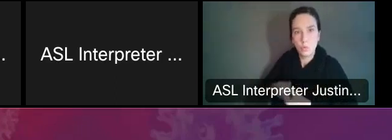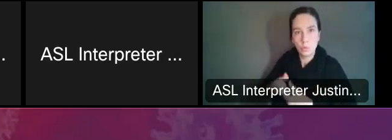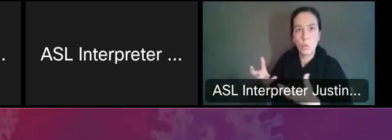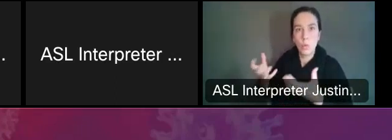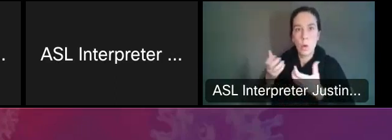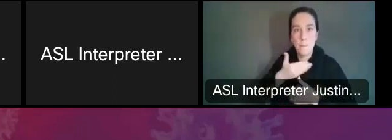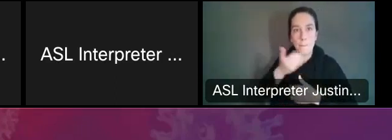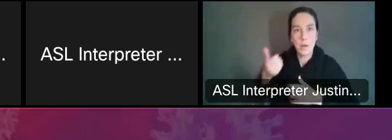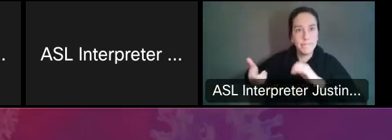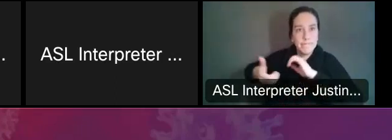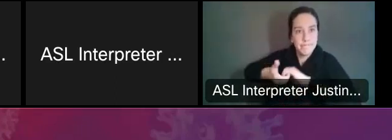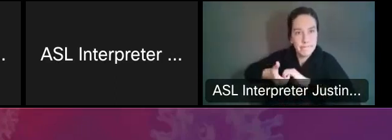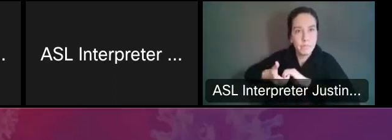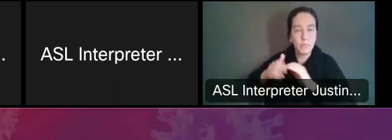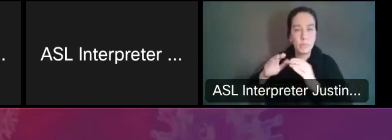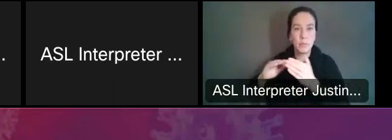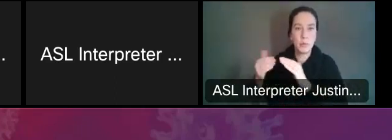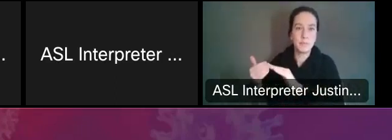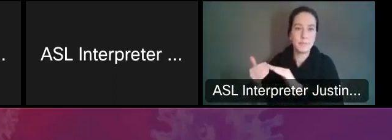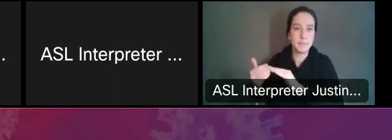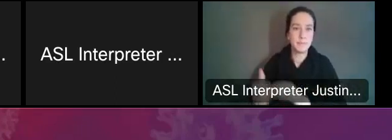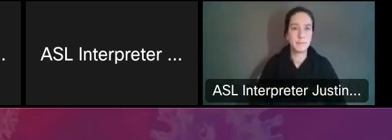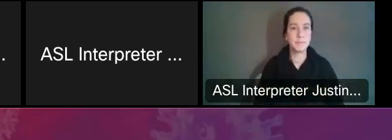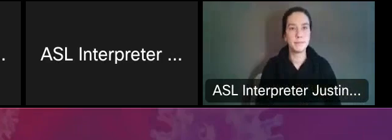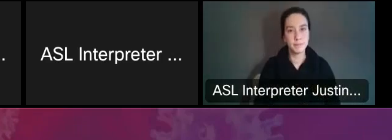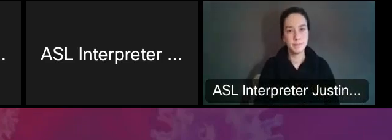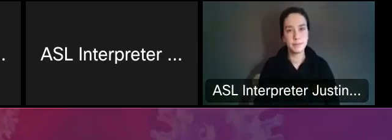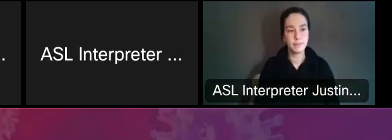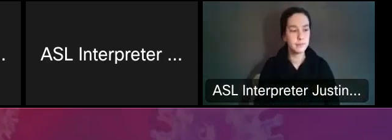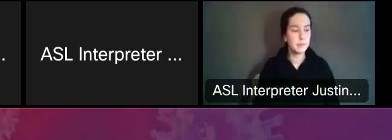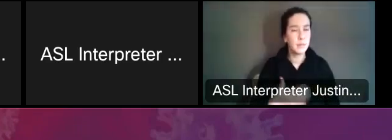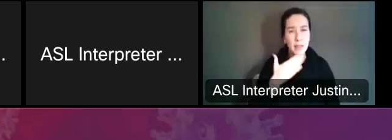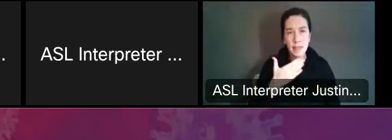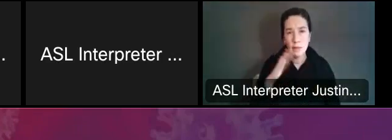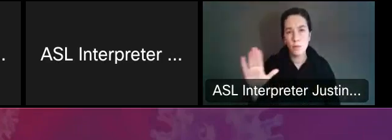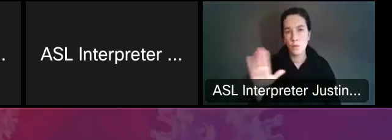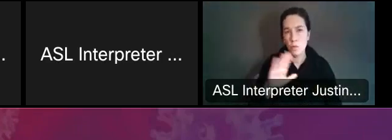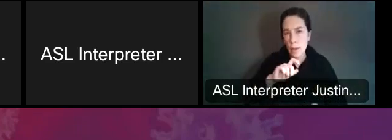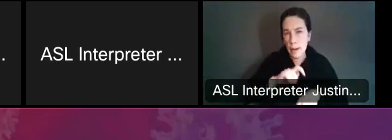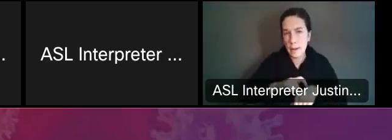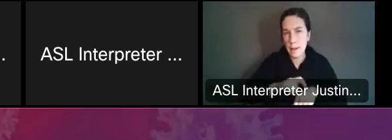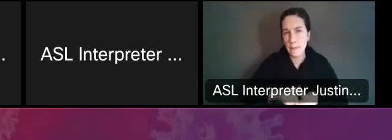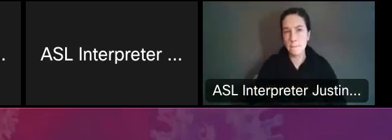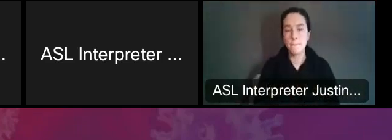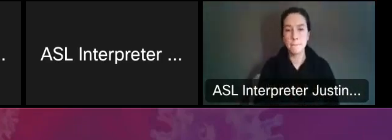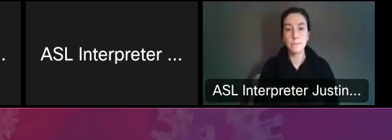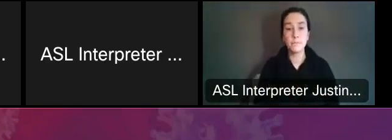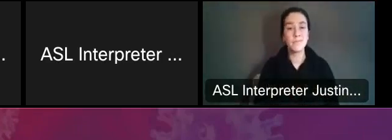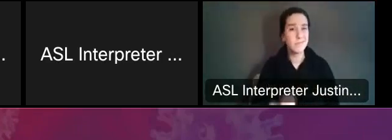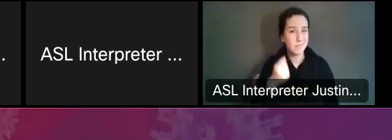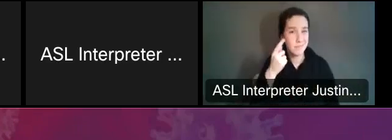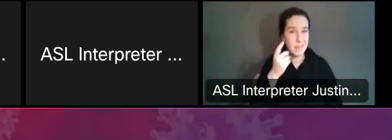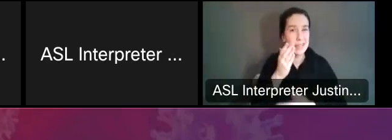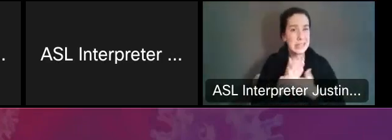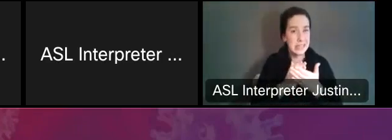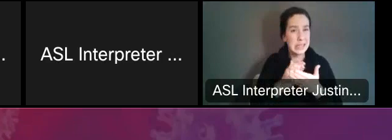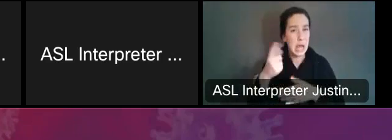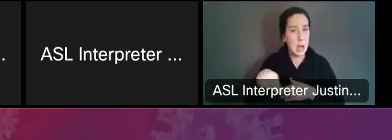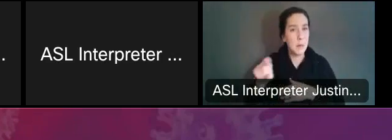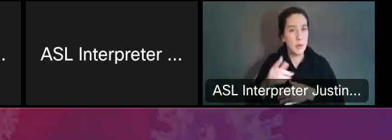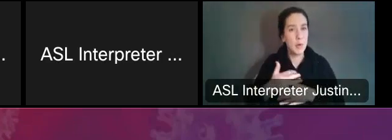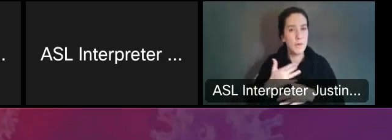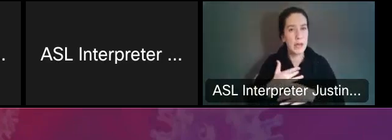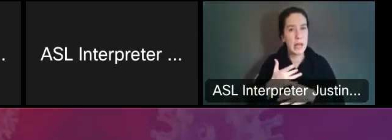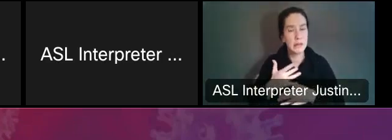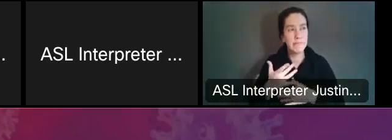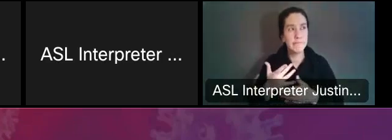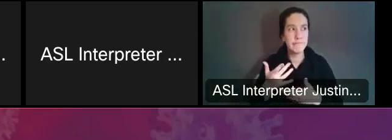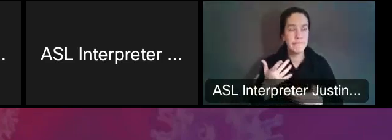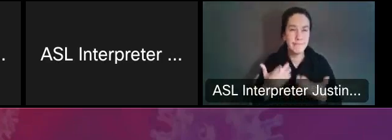Next Thank you for your time and attention today. I want to acknowledge that for some of you. It might have been hard to sit through. This isn't always an easy issue to talk about.